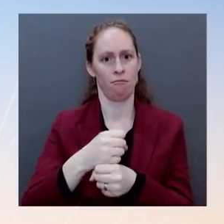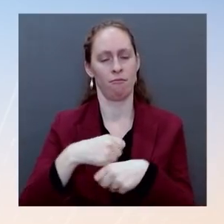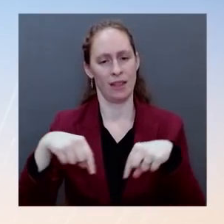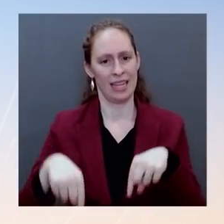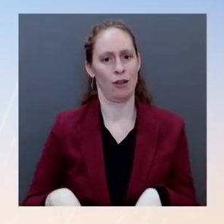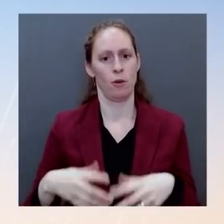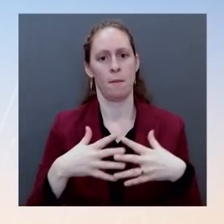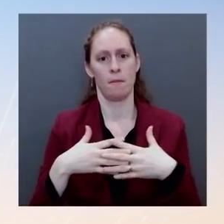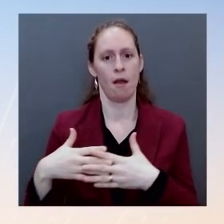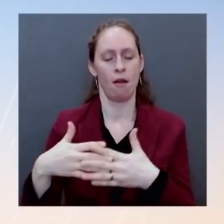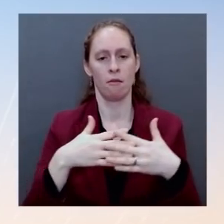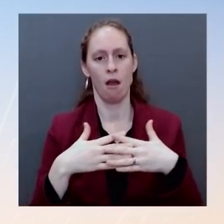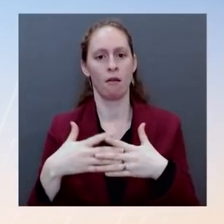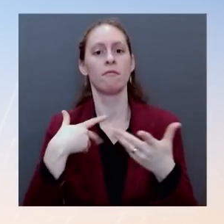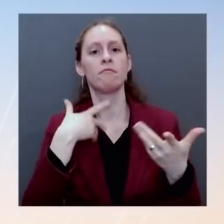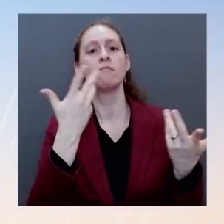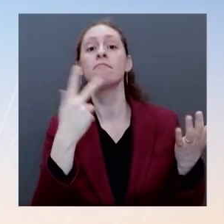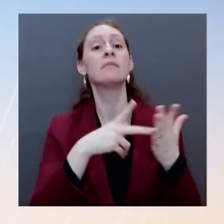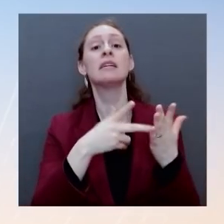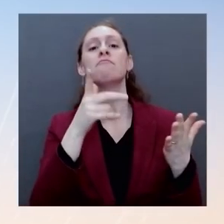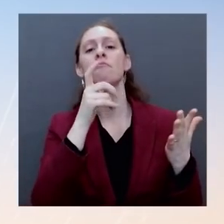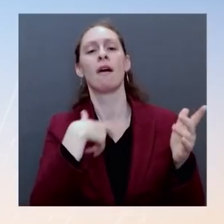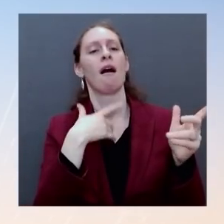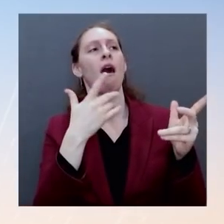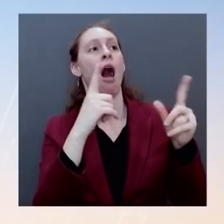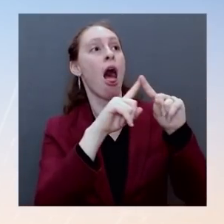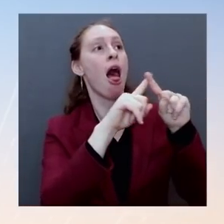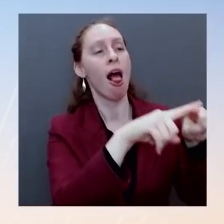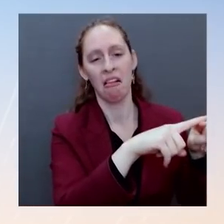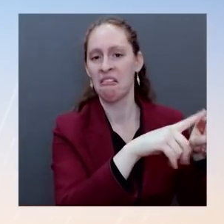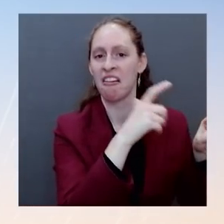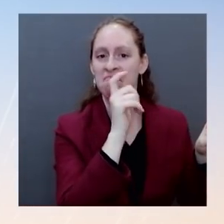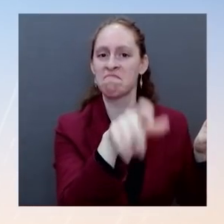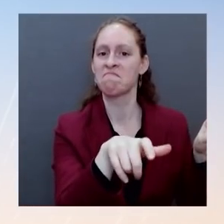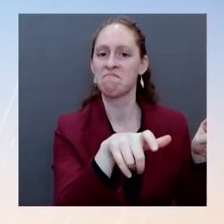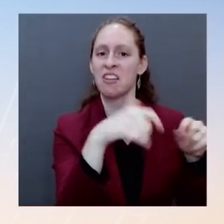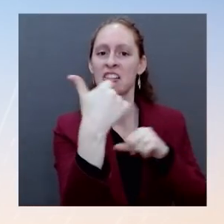is the multi-pronged components that impact the supply chain,